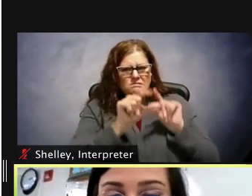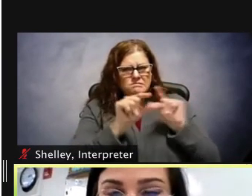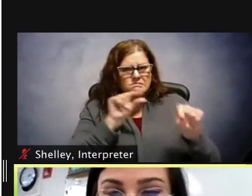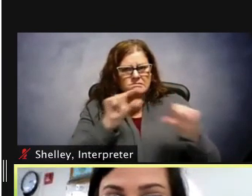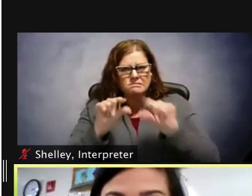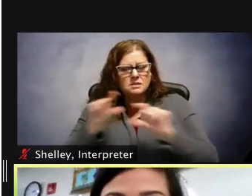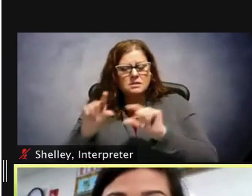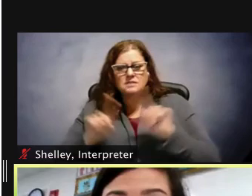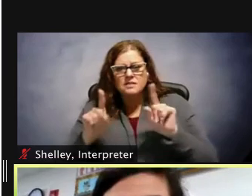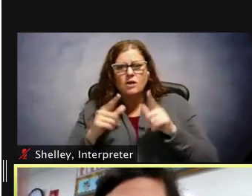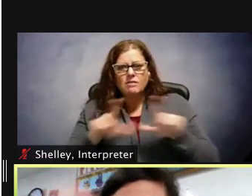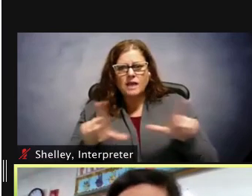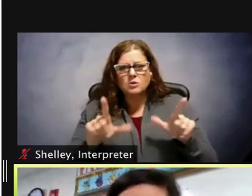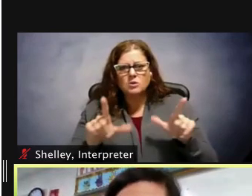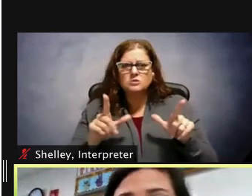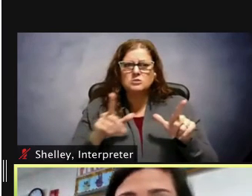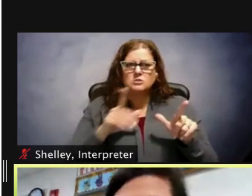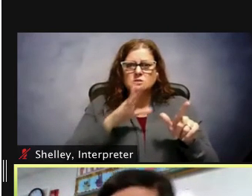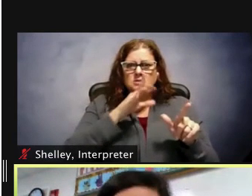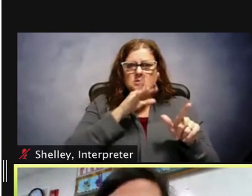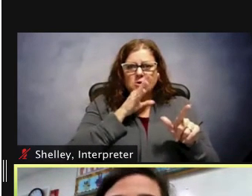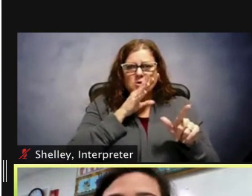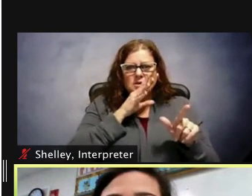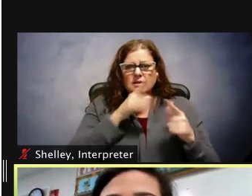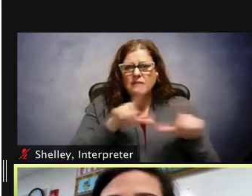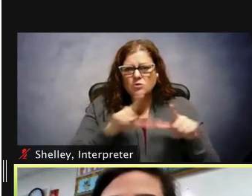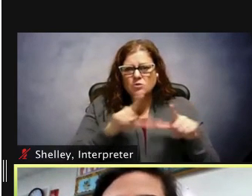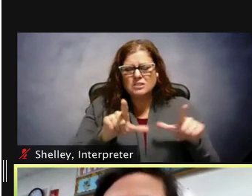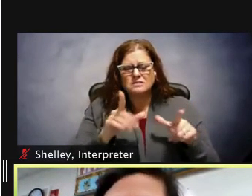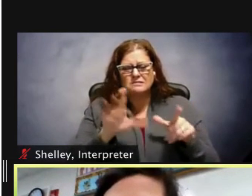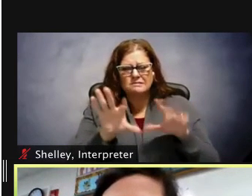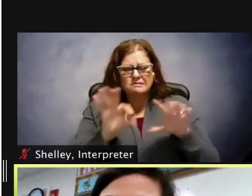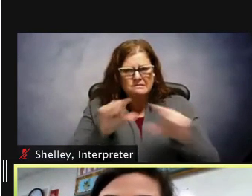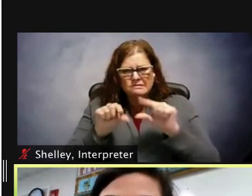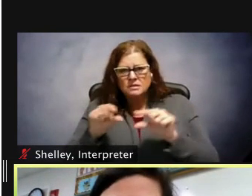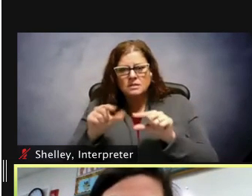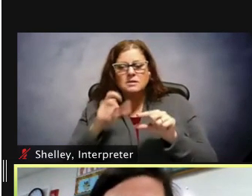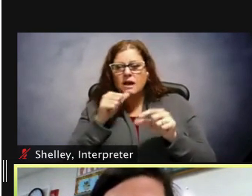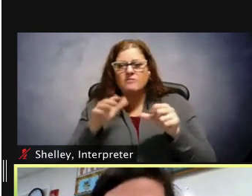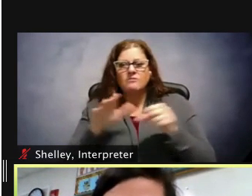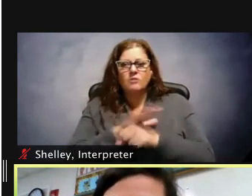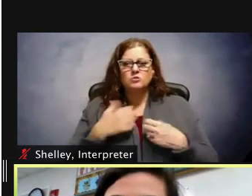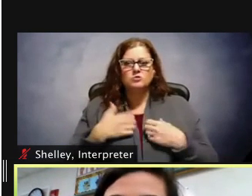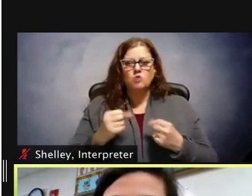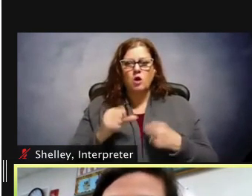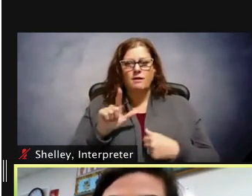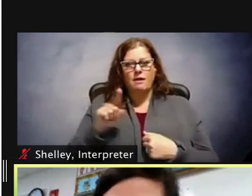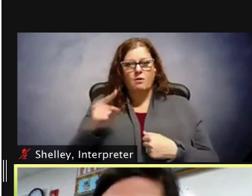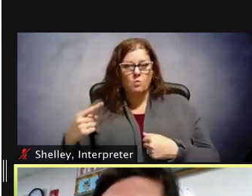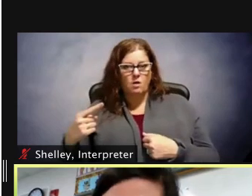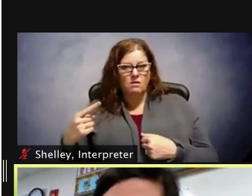languages and spoken language but he just didn't have a good strong L1. So building off of that